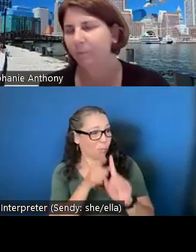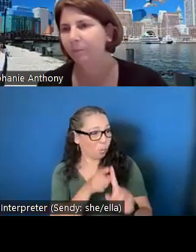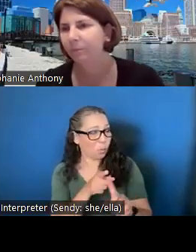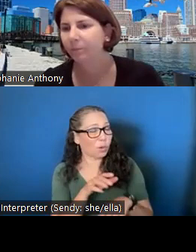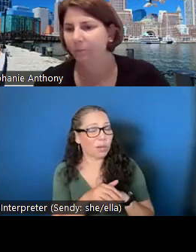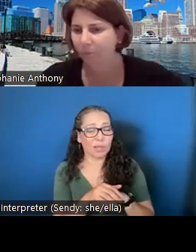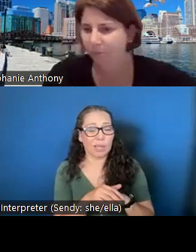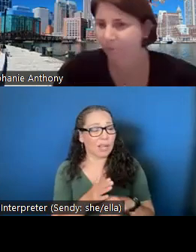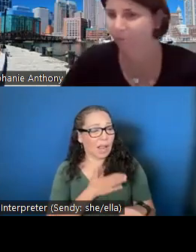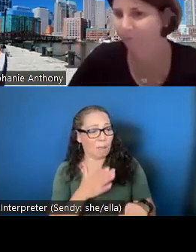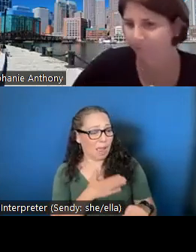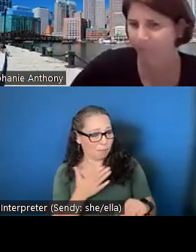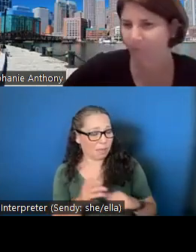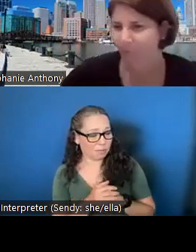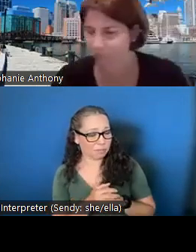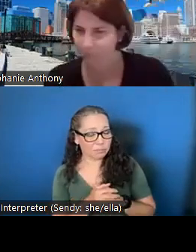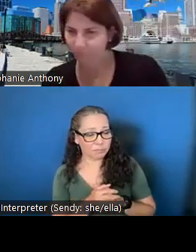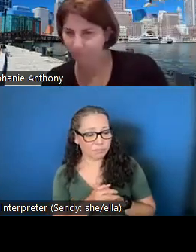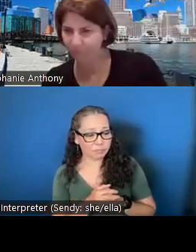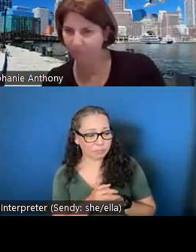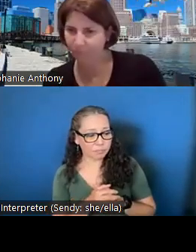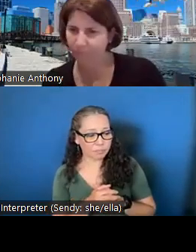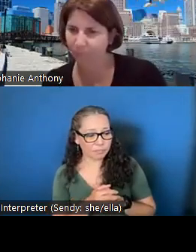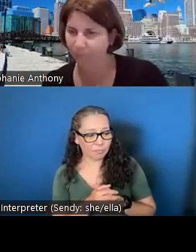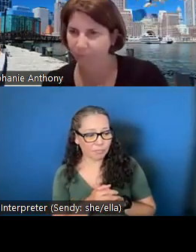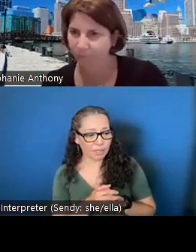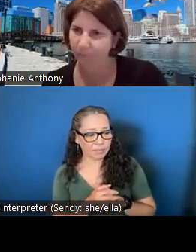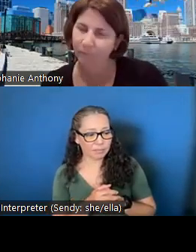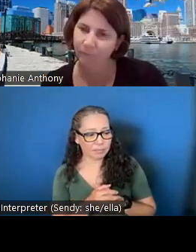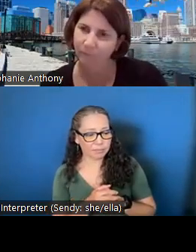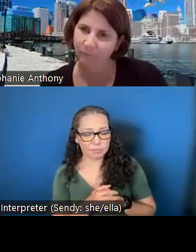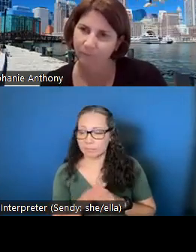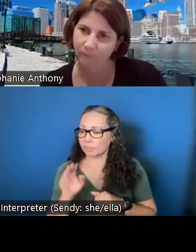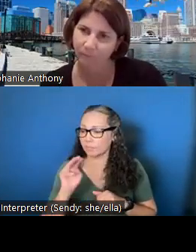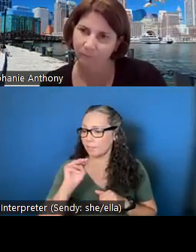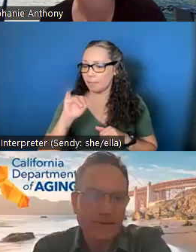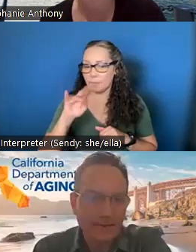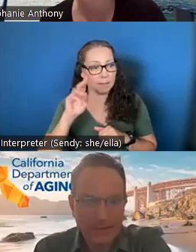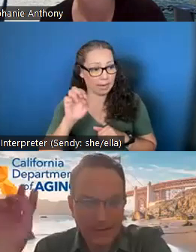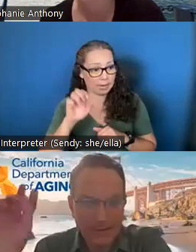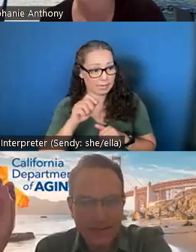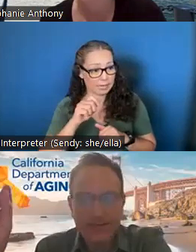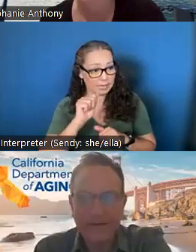glad that um you know and I heard the hearing as well that Mark KY was designated as you know the F